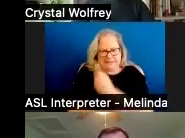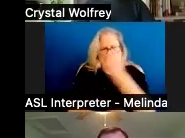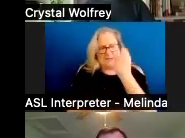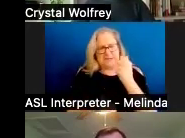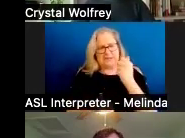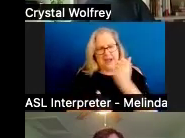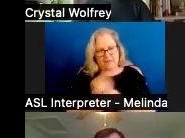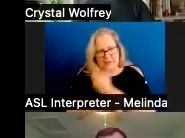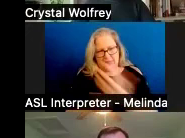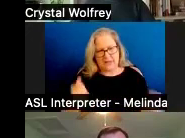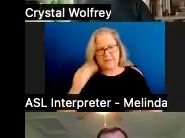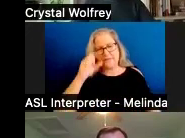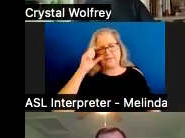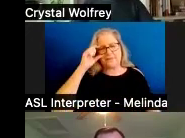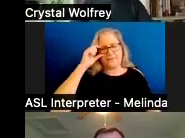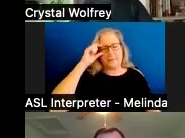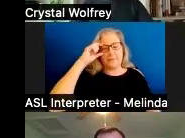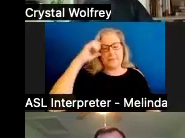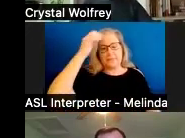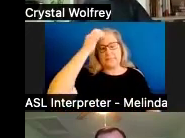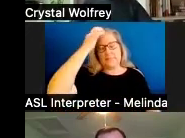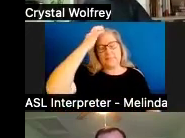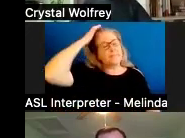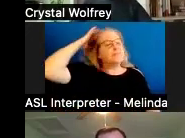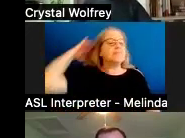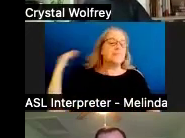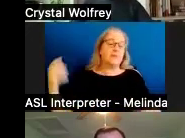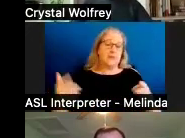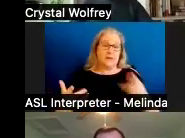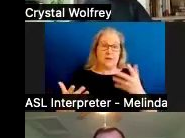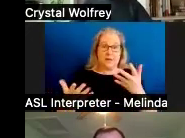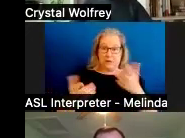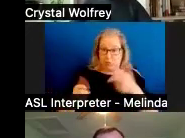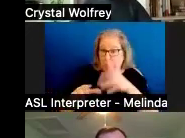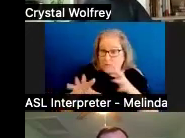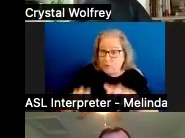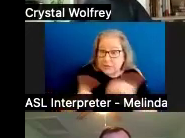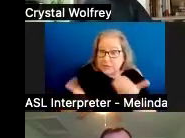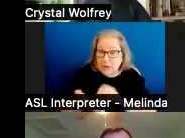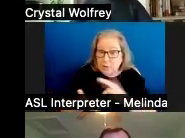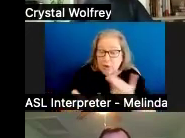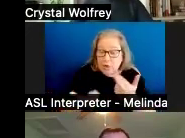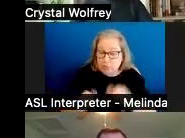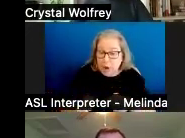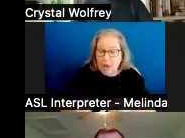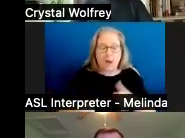All right. You want to try to take this, or are you going to freeze again? Sean Hine: I'll give it a shot.